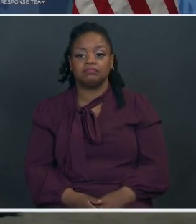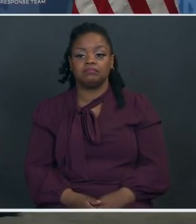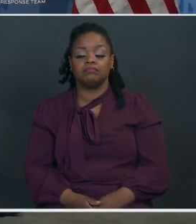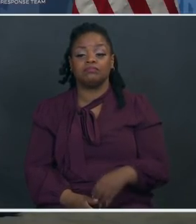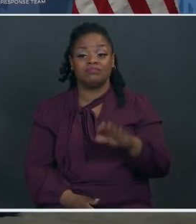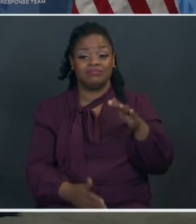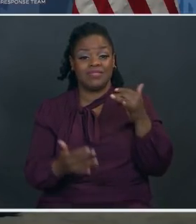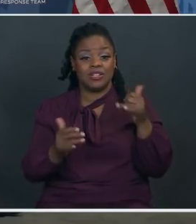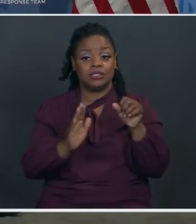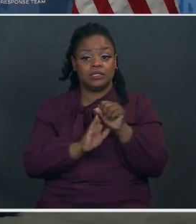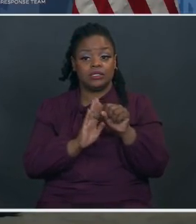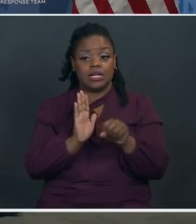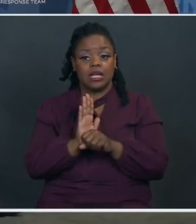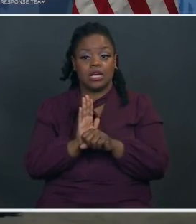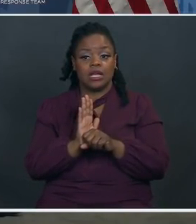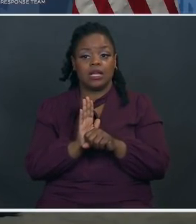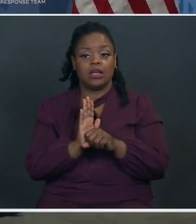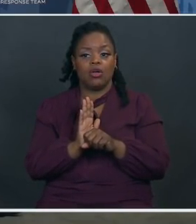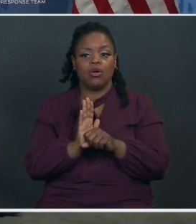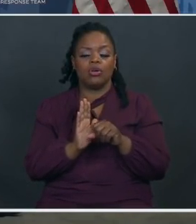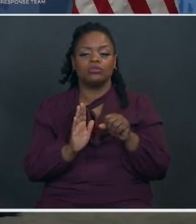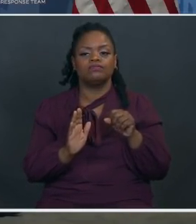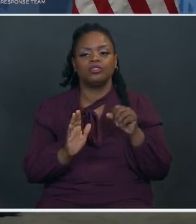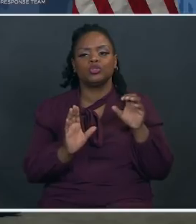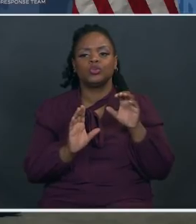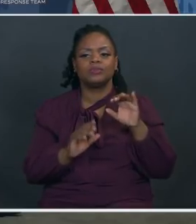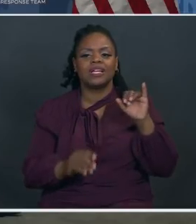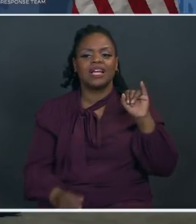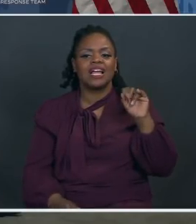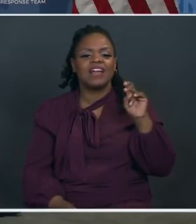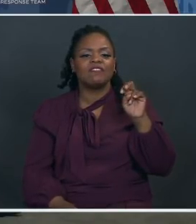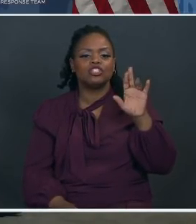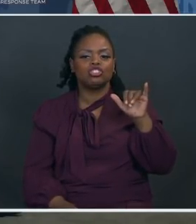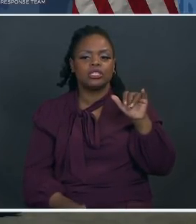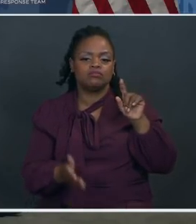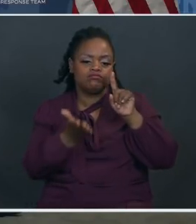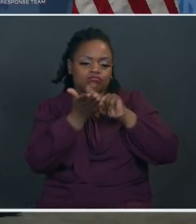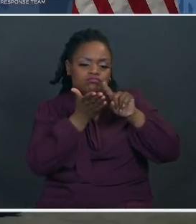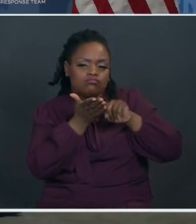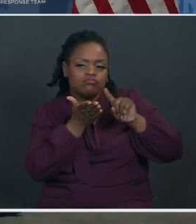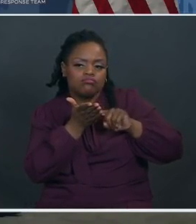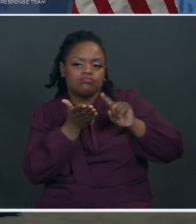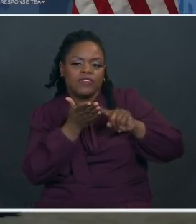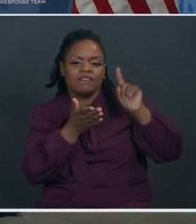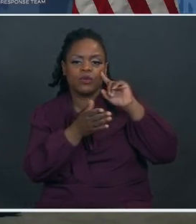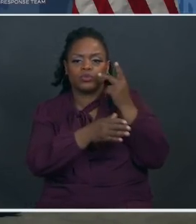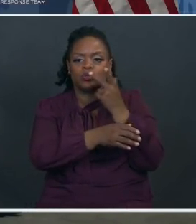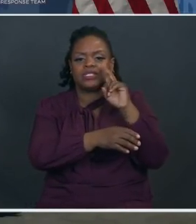the very, very important second shot. So, I think it's important that when you're looking at states inventories,